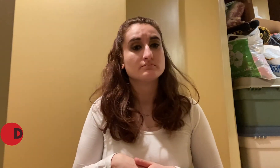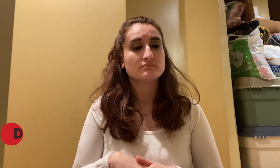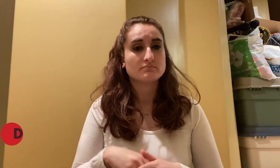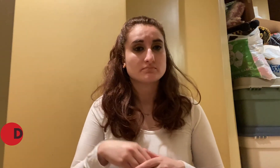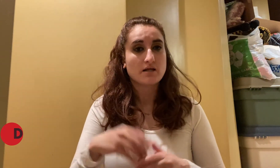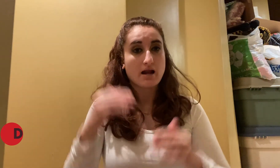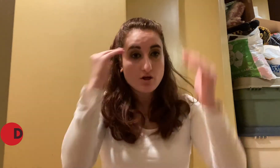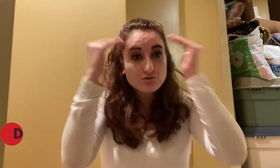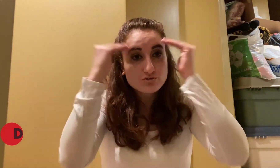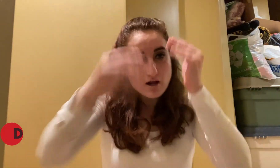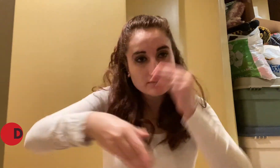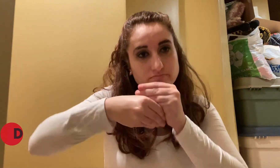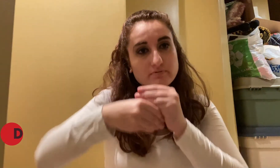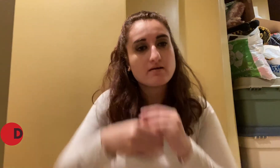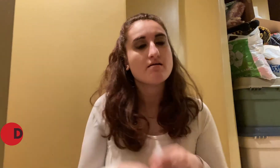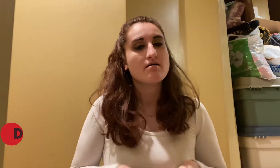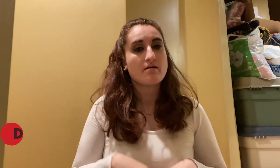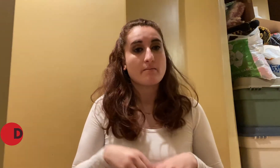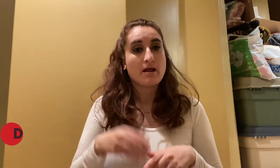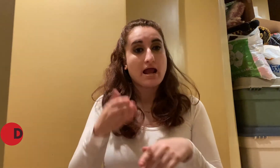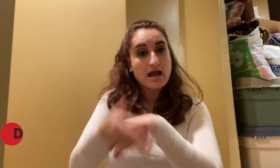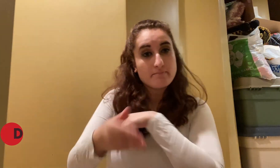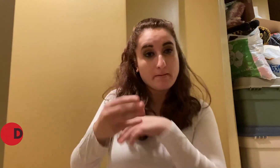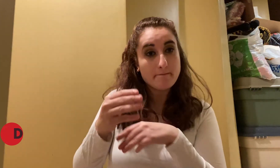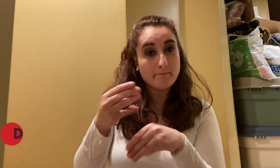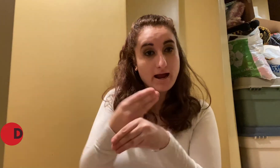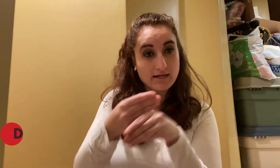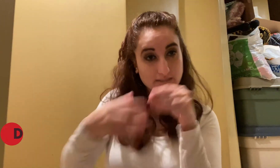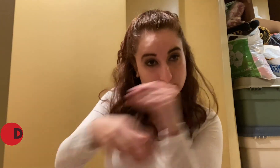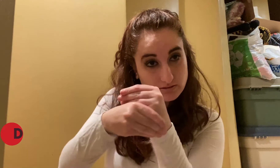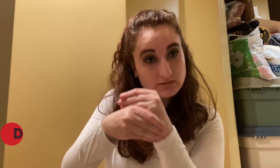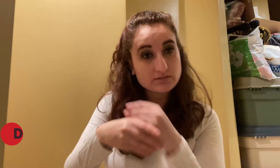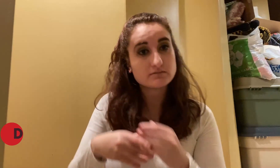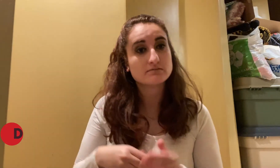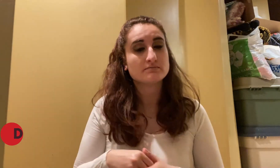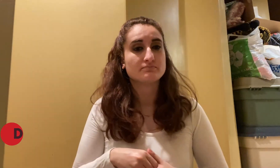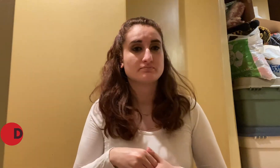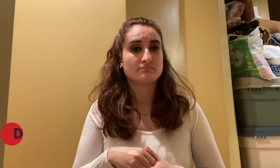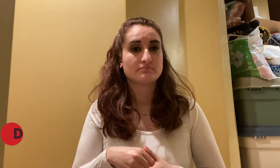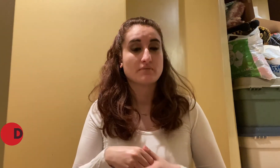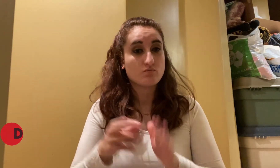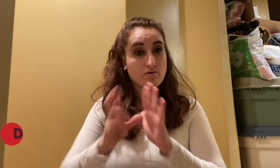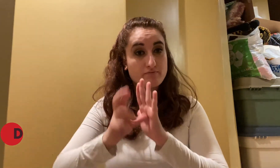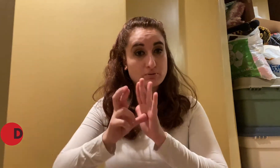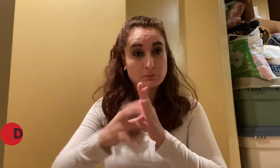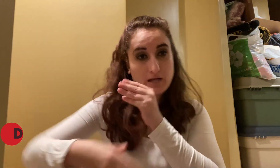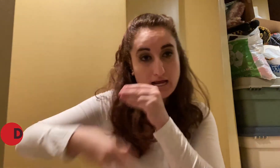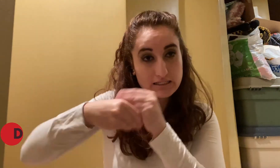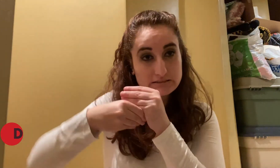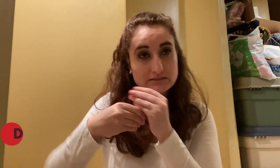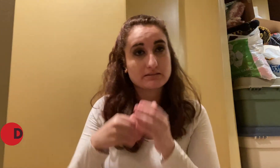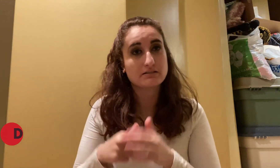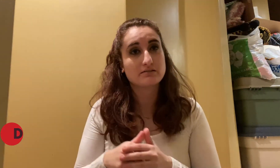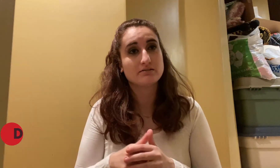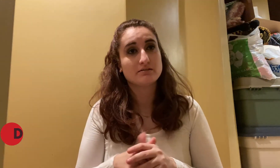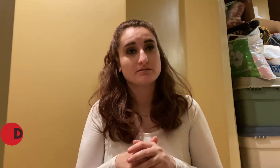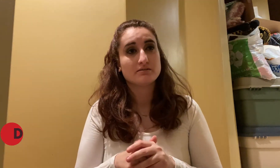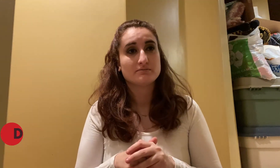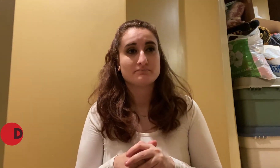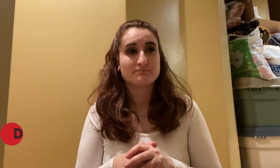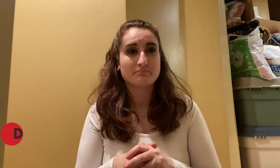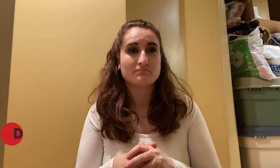added acknowledgements, aftermath, and reviews.